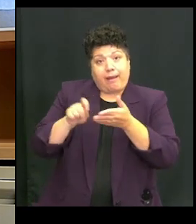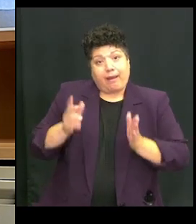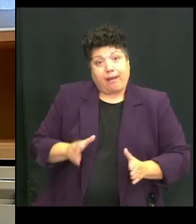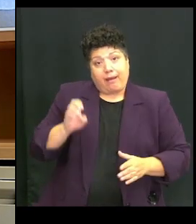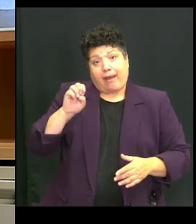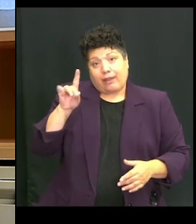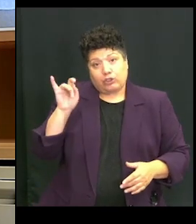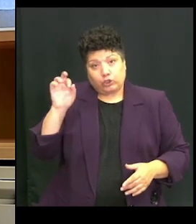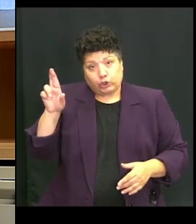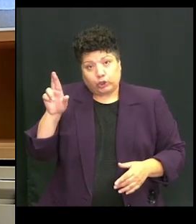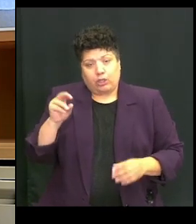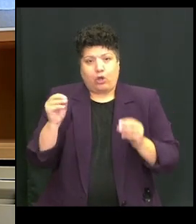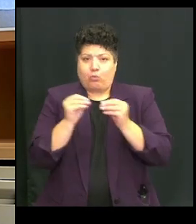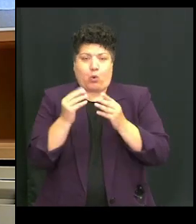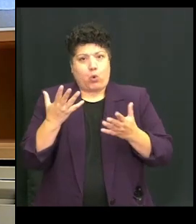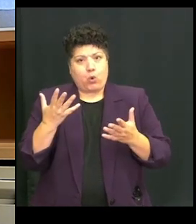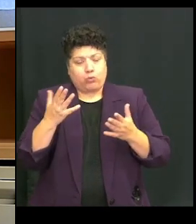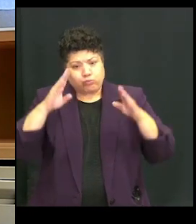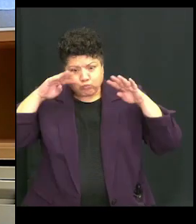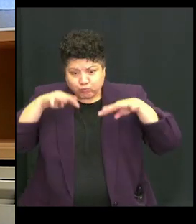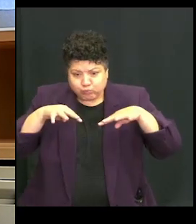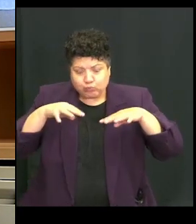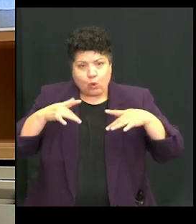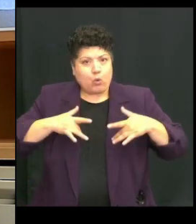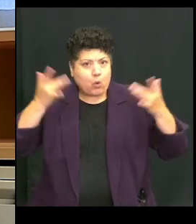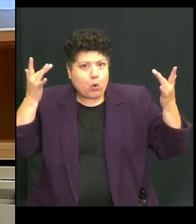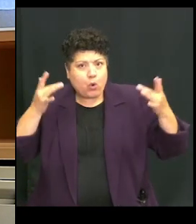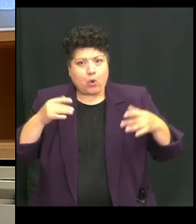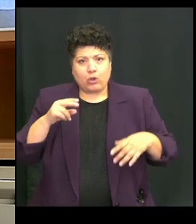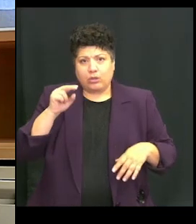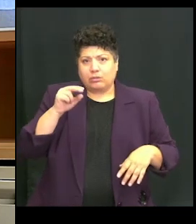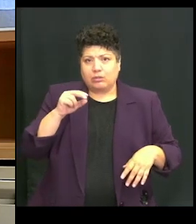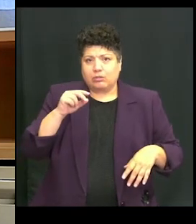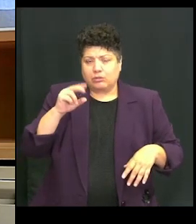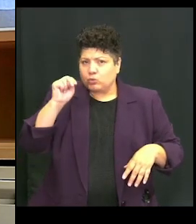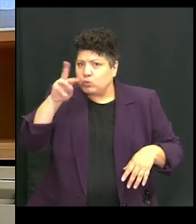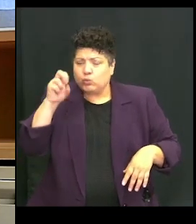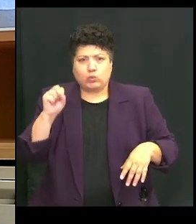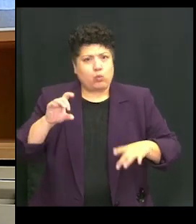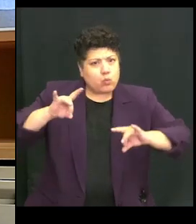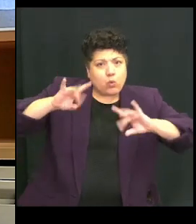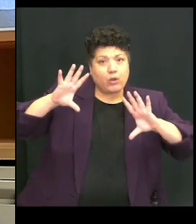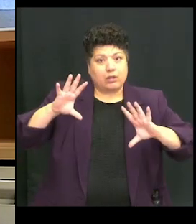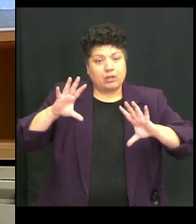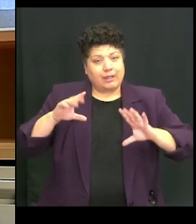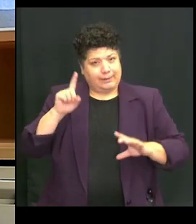So we really do need more reflection by journalists on how they can responsibly cover politics.